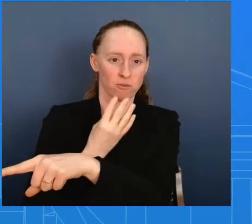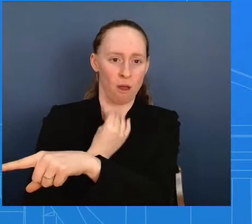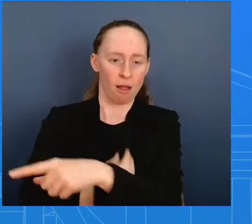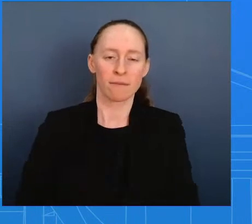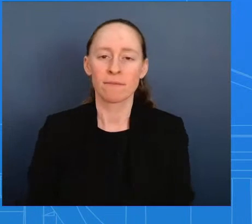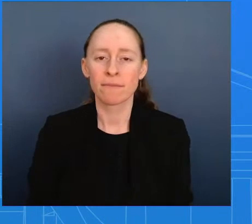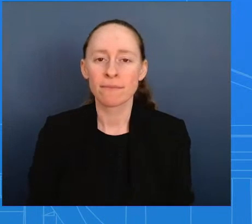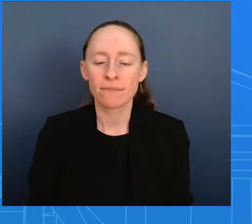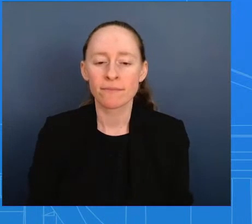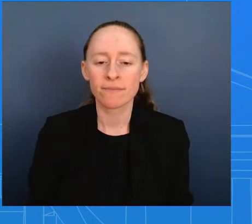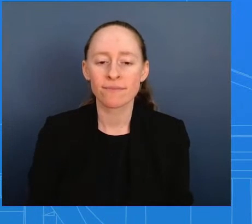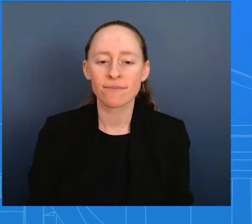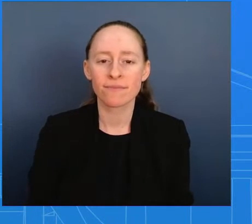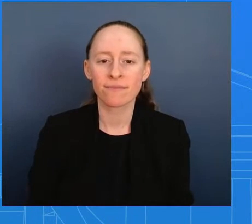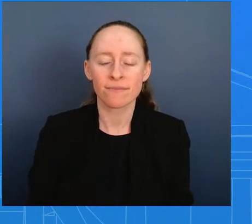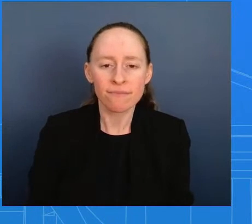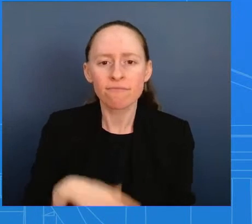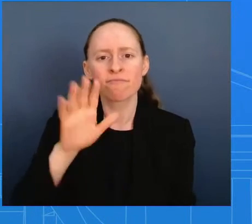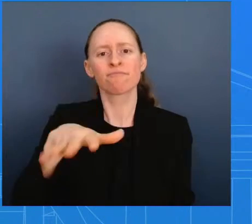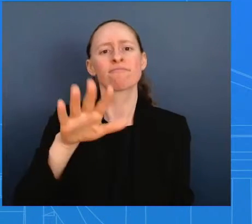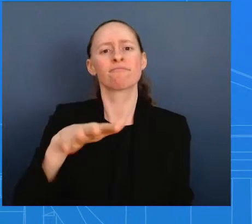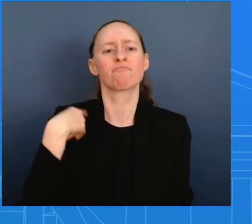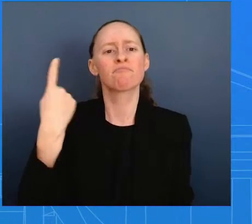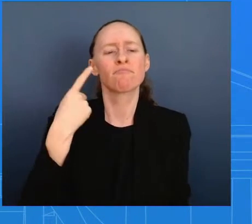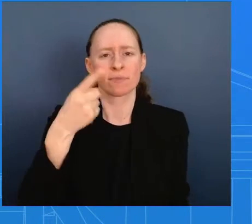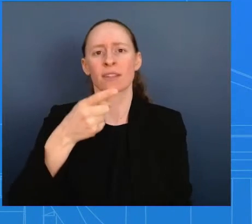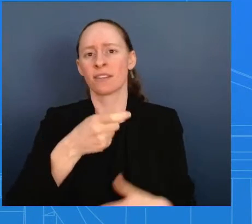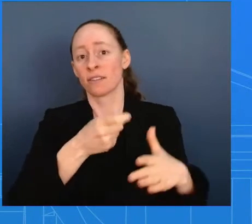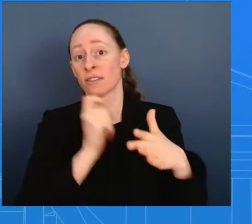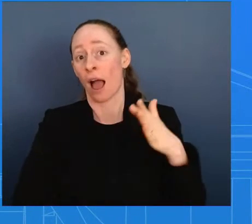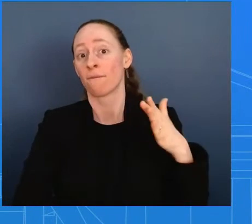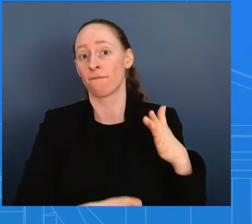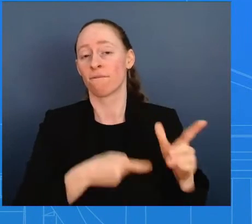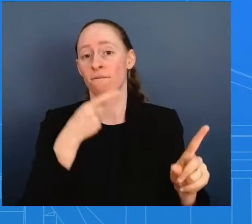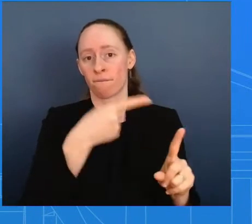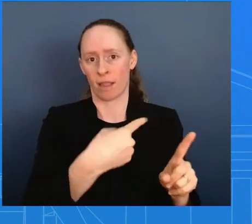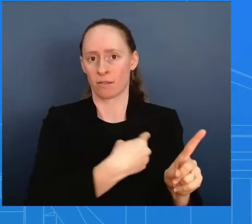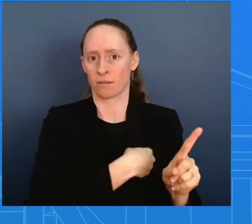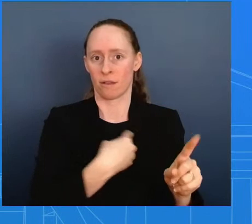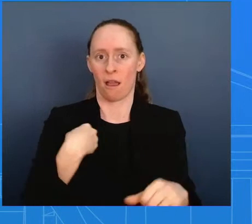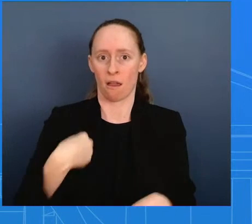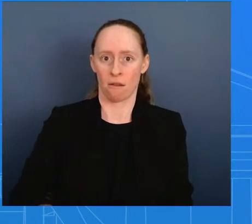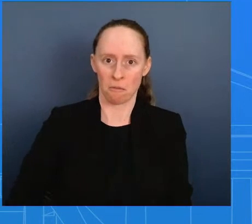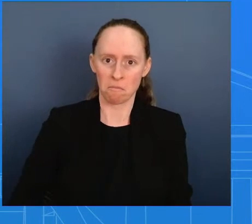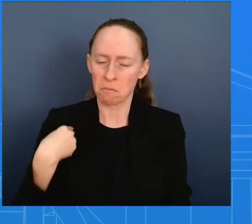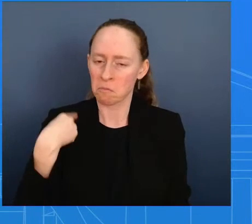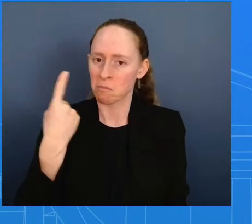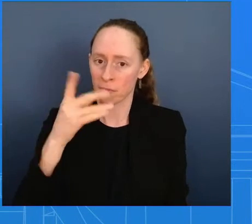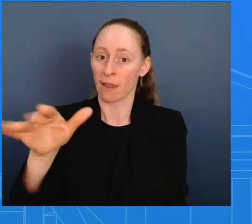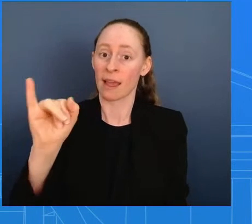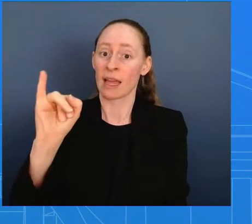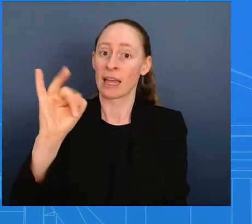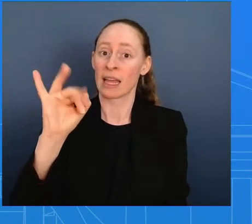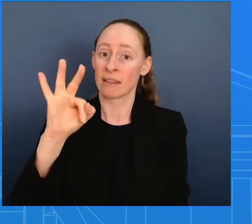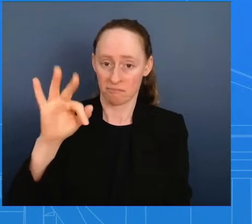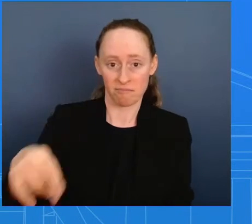with his review of those tariffs? And do you expect any retaliation from China if tariffs are, in fact, raised? Mr. Sullivan: So, I will not get ahead of the President on this.